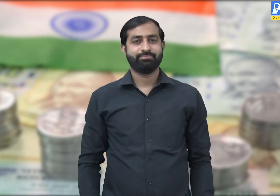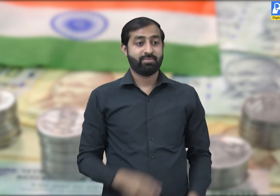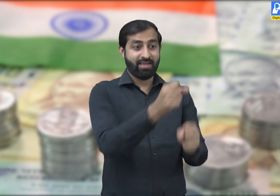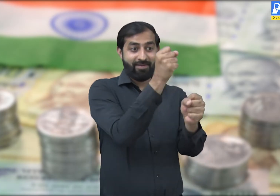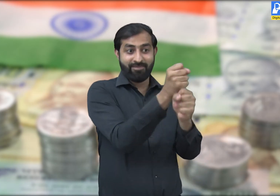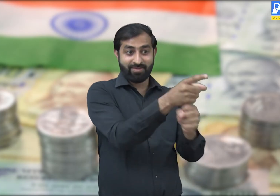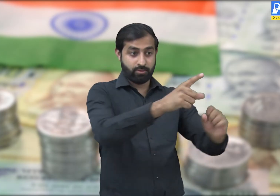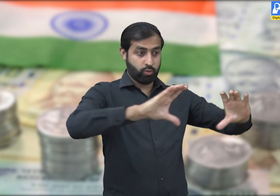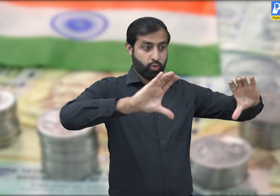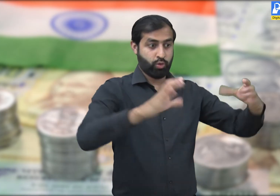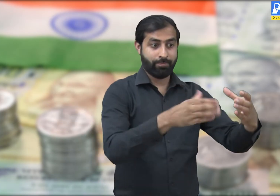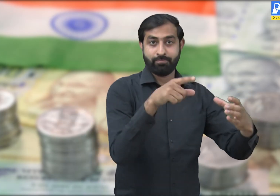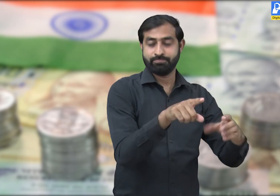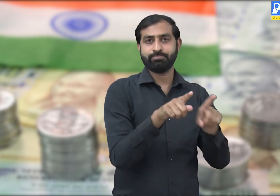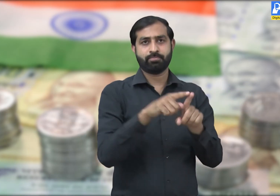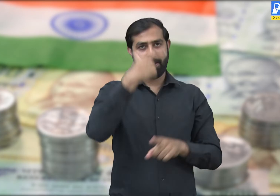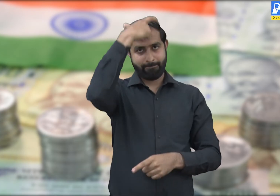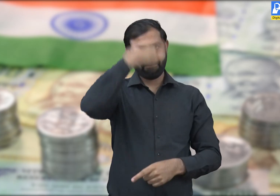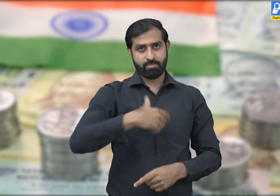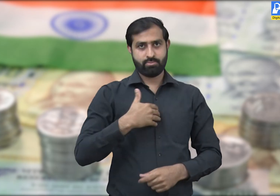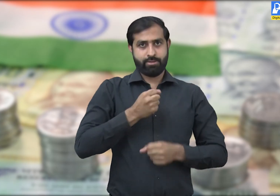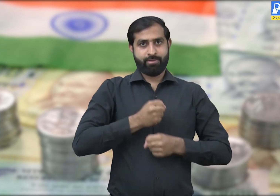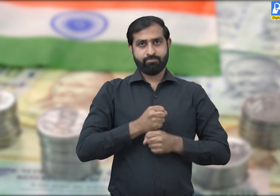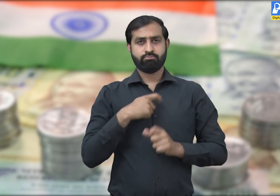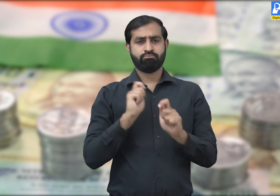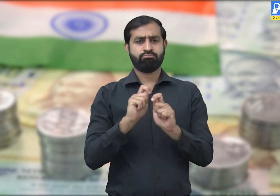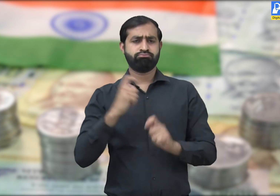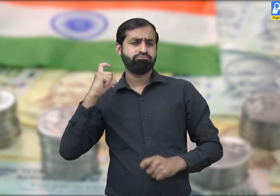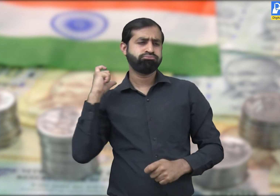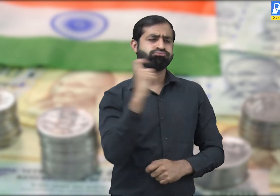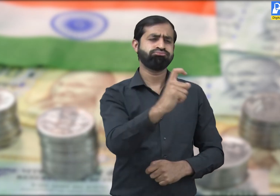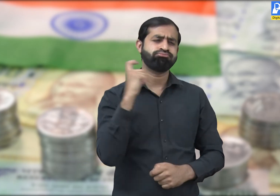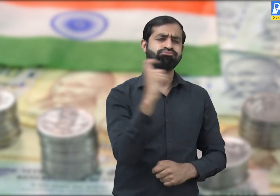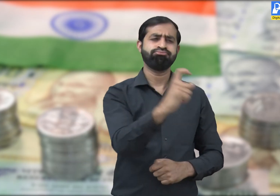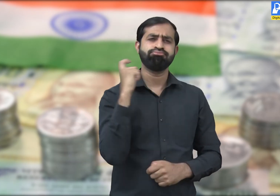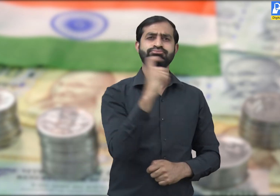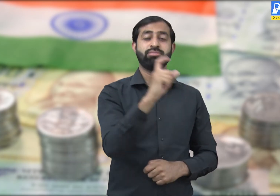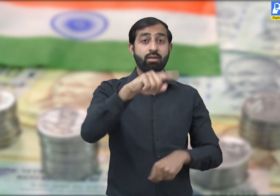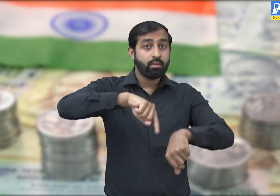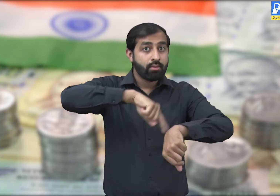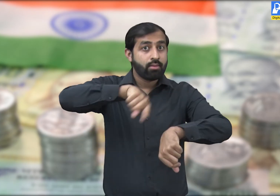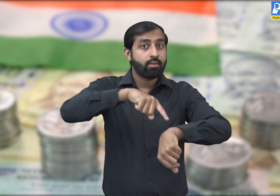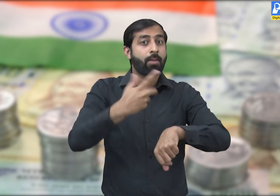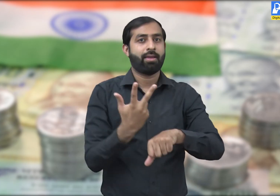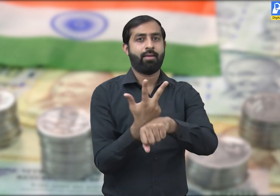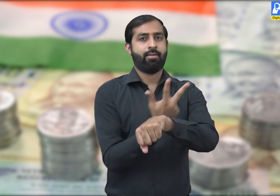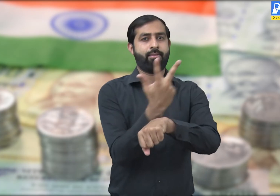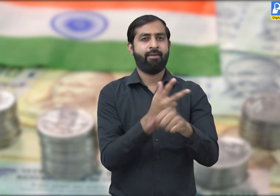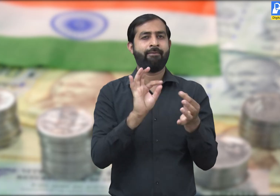People employed in government public sector have fixed work hours and enjoy job security.